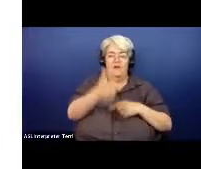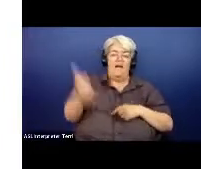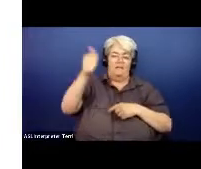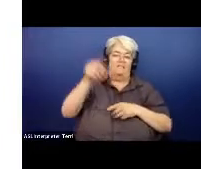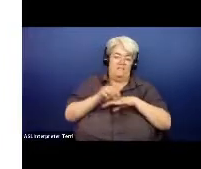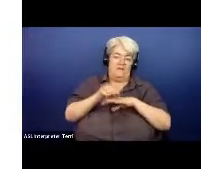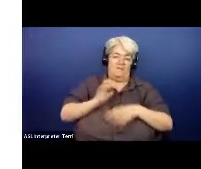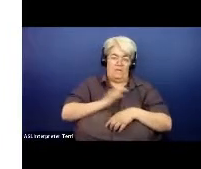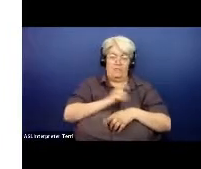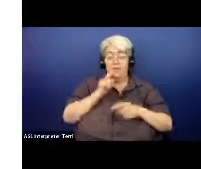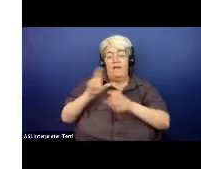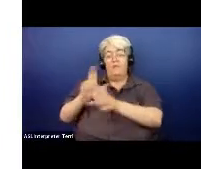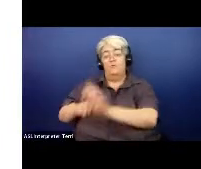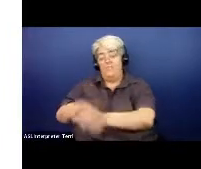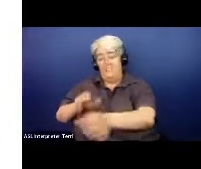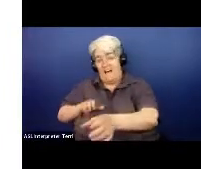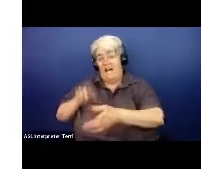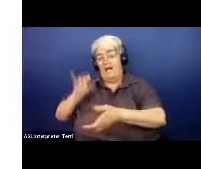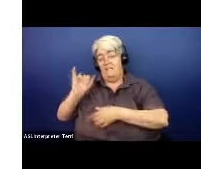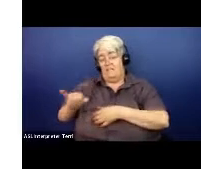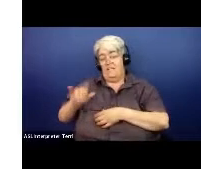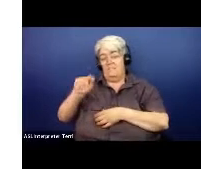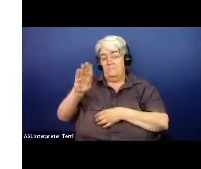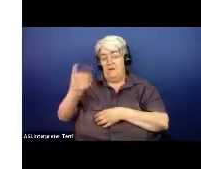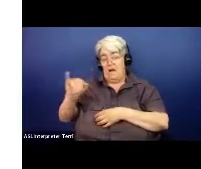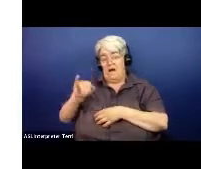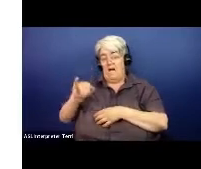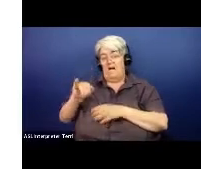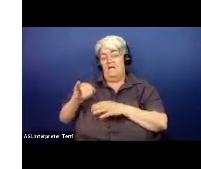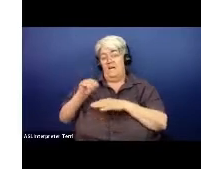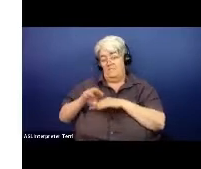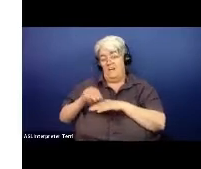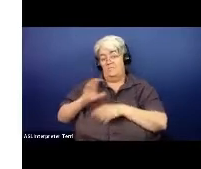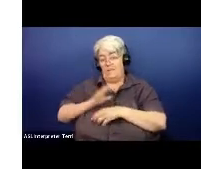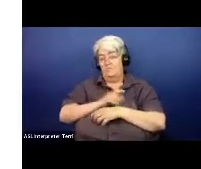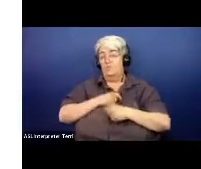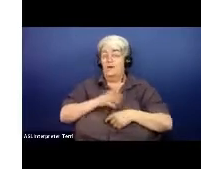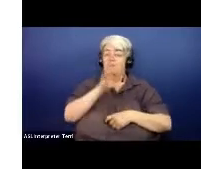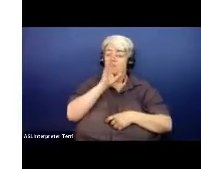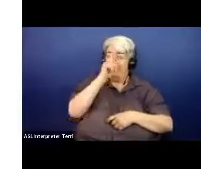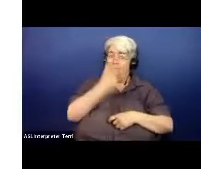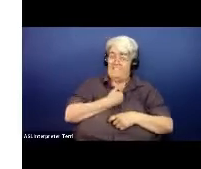council. I had to resign as chair to speak on my own behalf. That was the first time